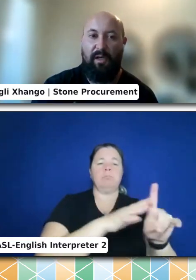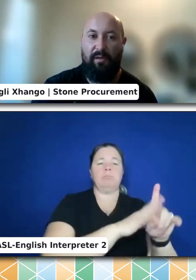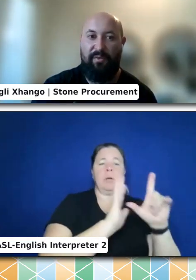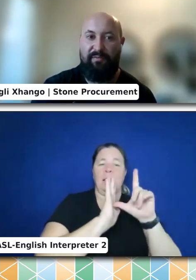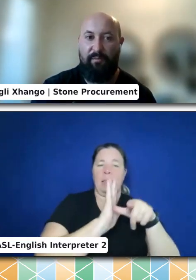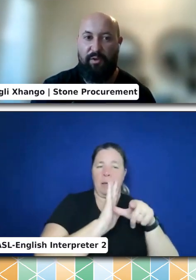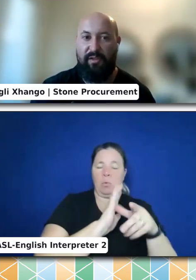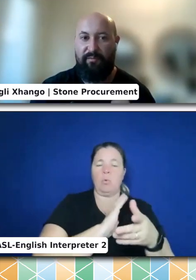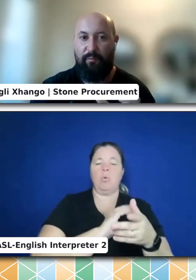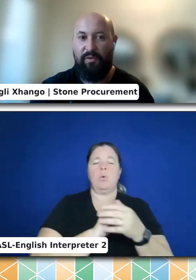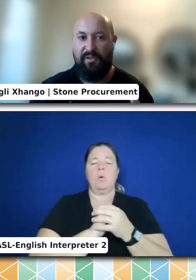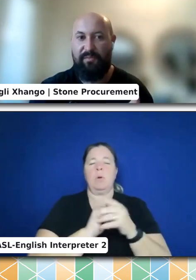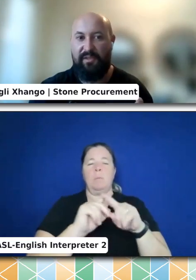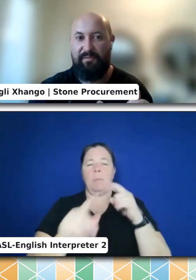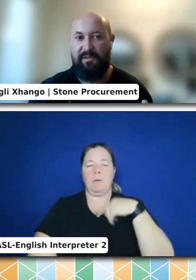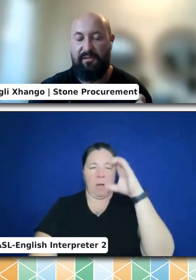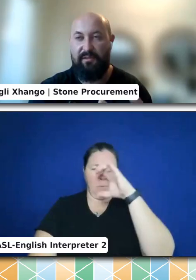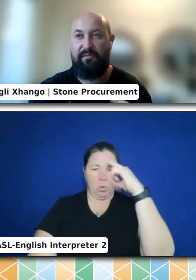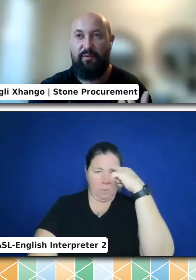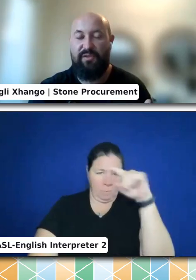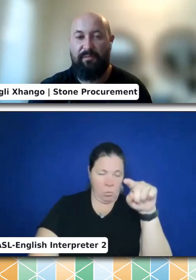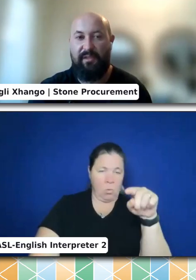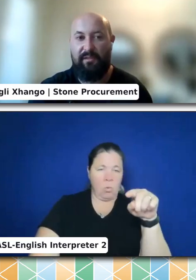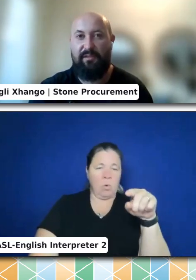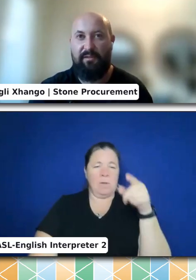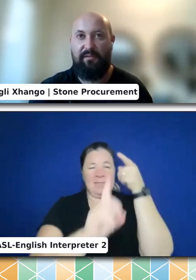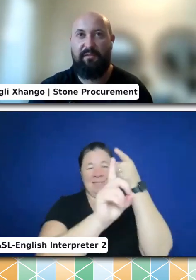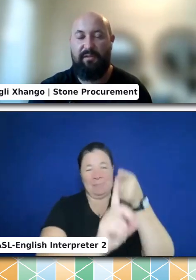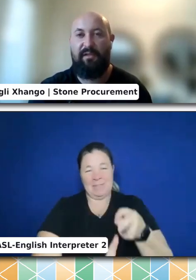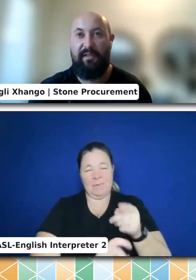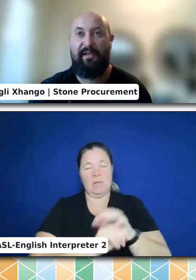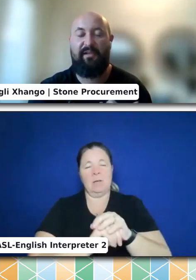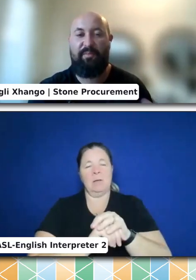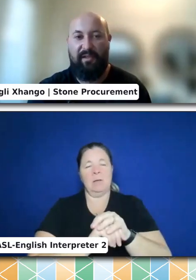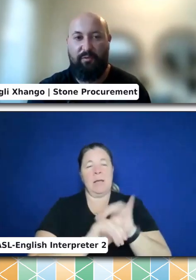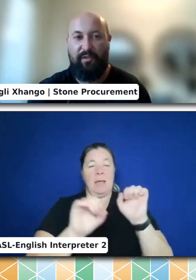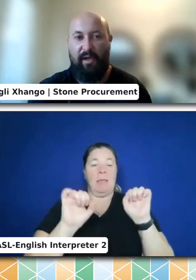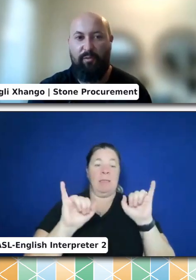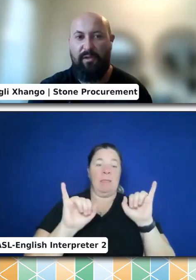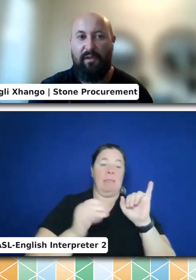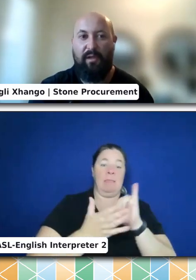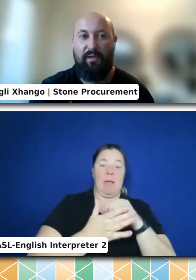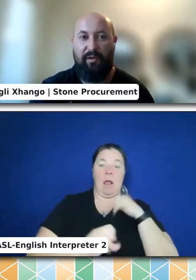Uh, but if I'm looking for something sus… for something. That I can apply to now.